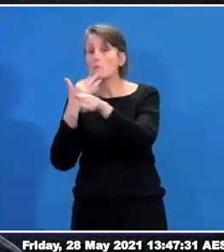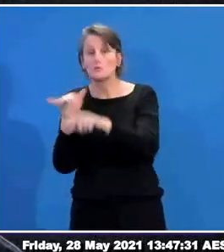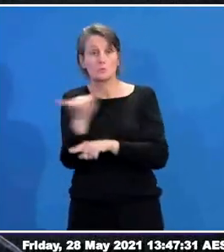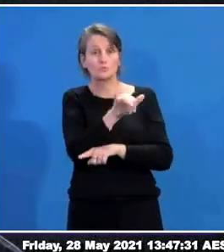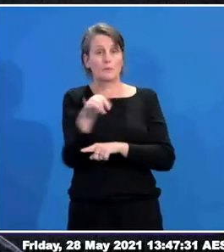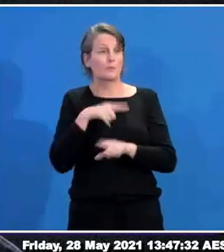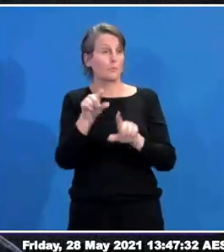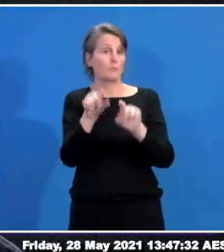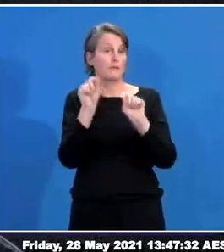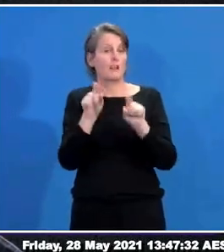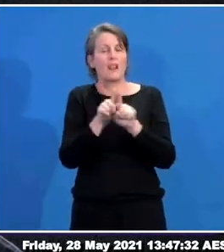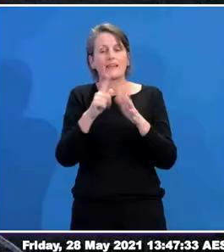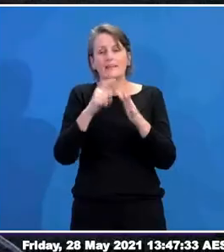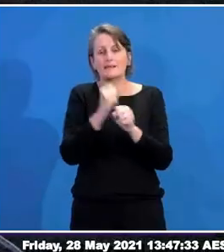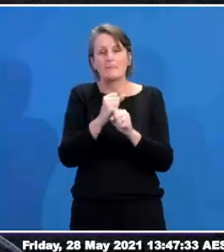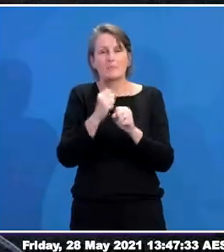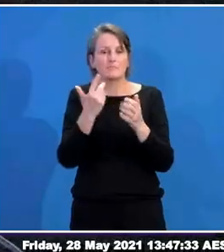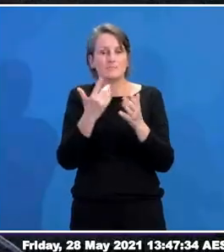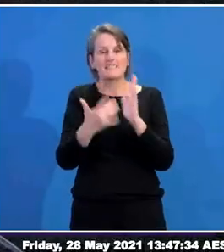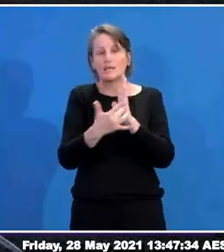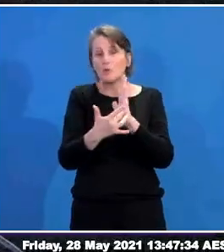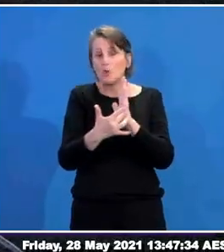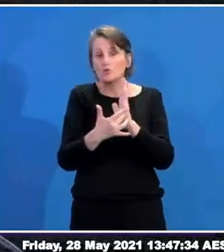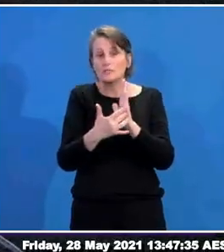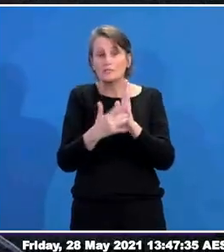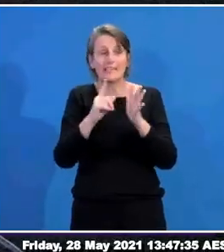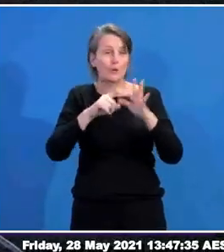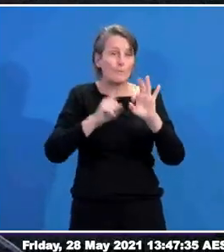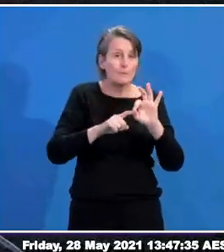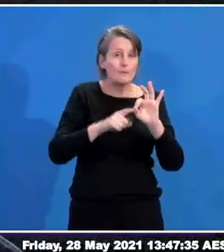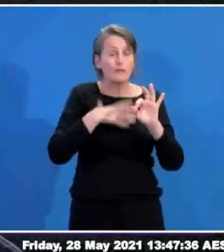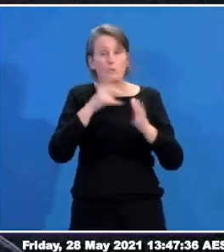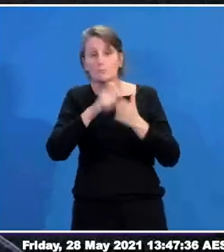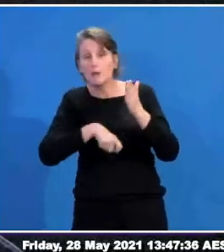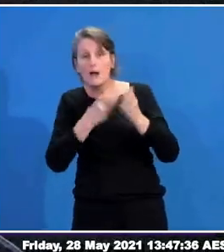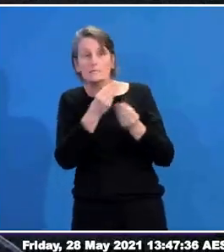They might want to find a particular type of assistive technology at a cheaper